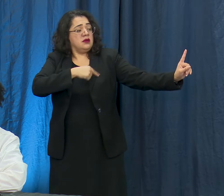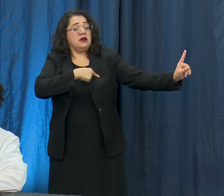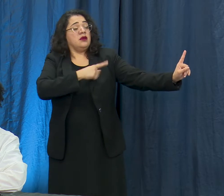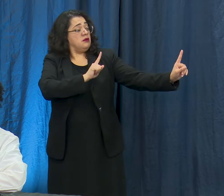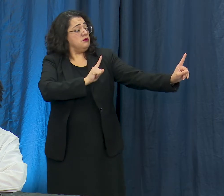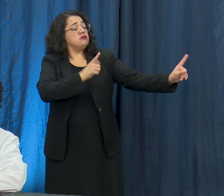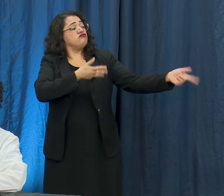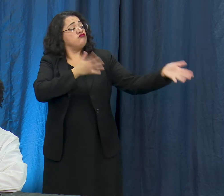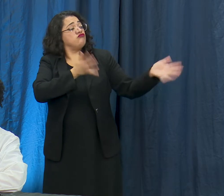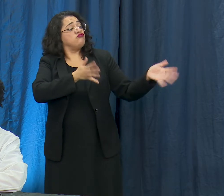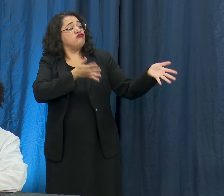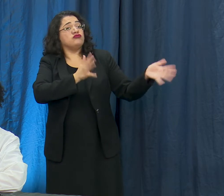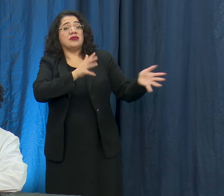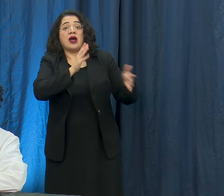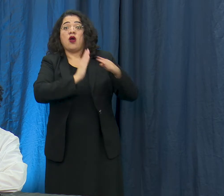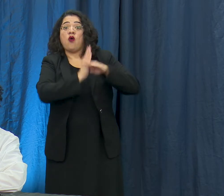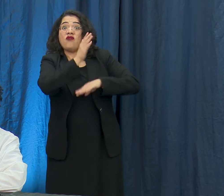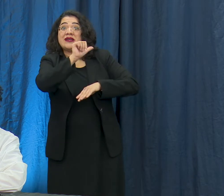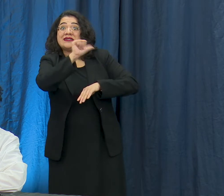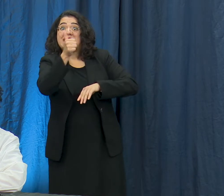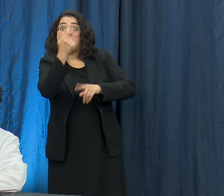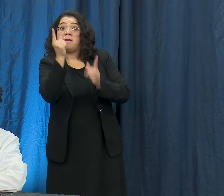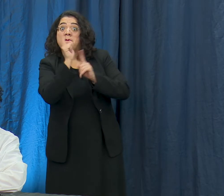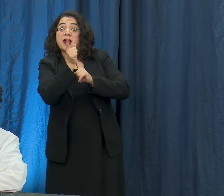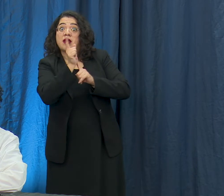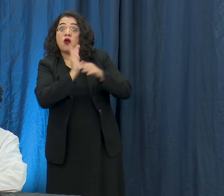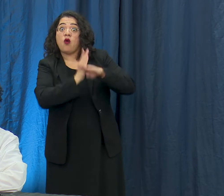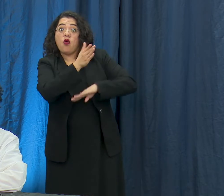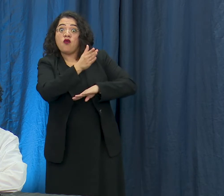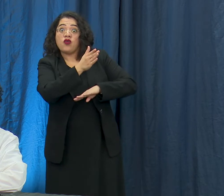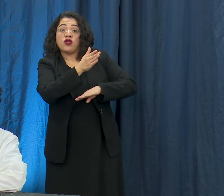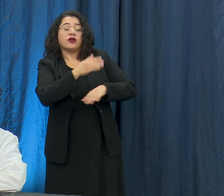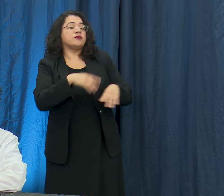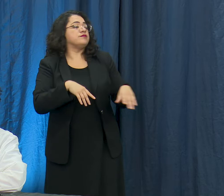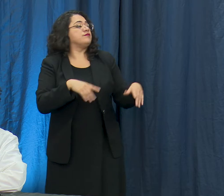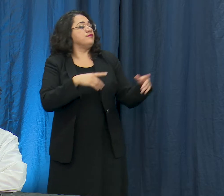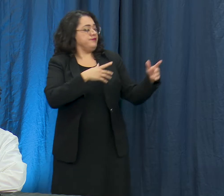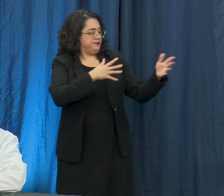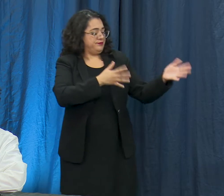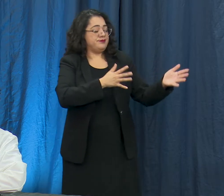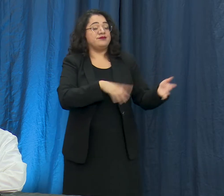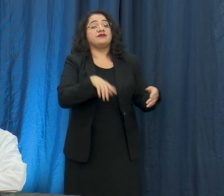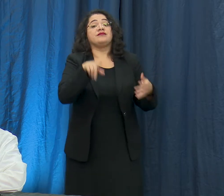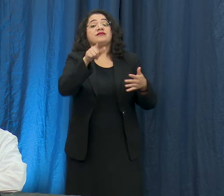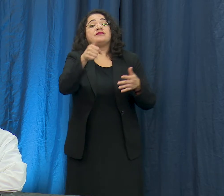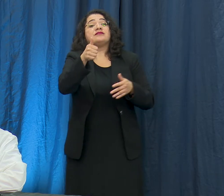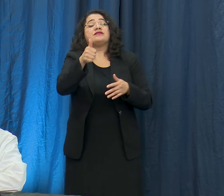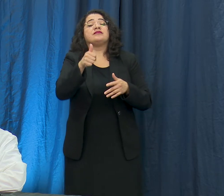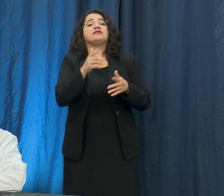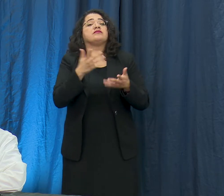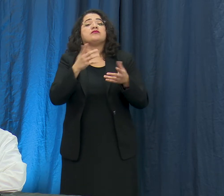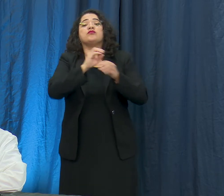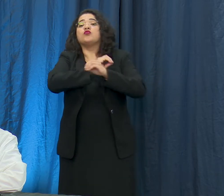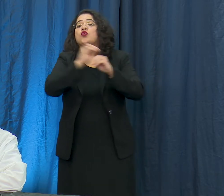has COVID-19, or if you've had unprotected, direct contact to secretions